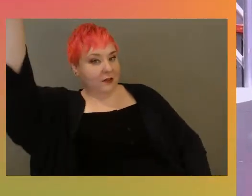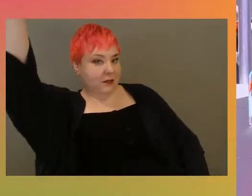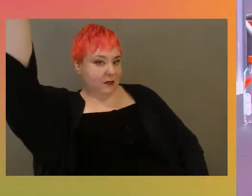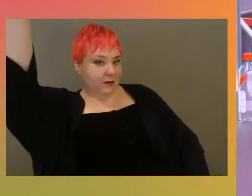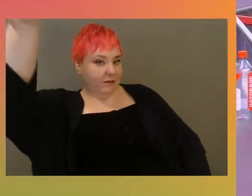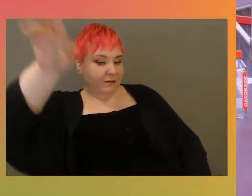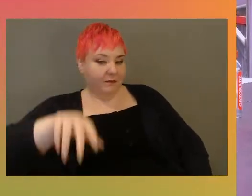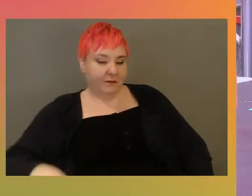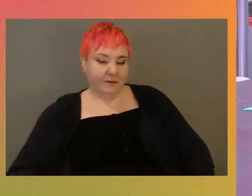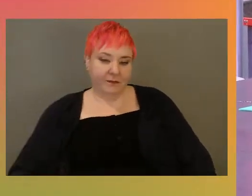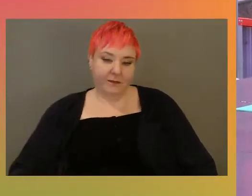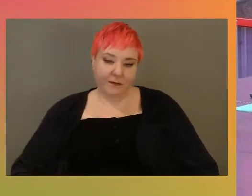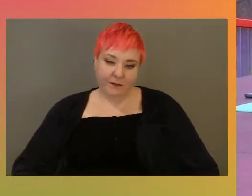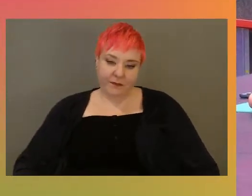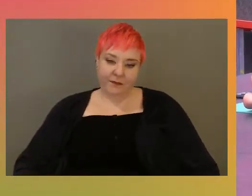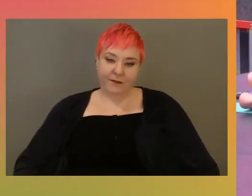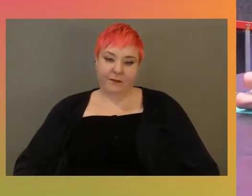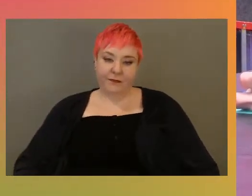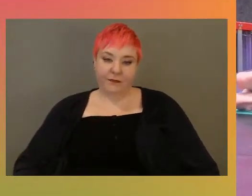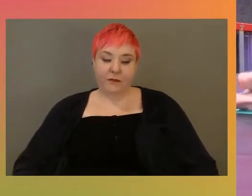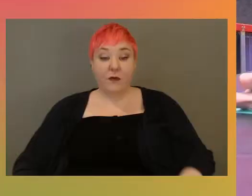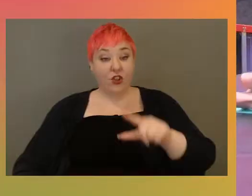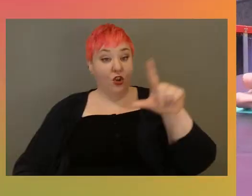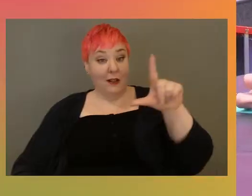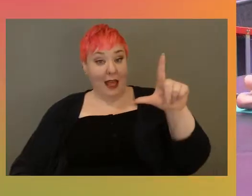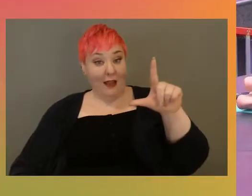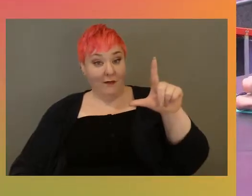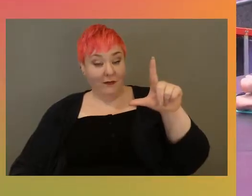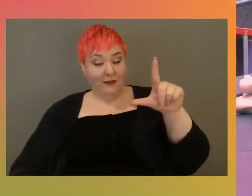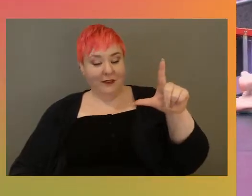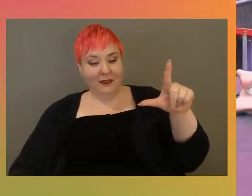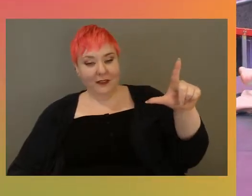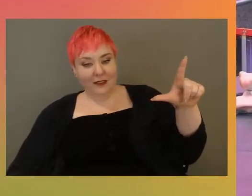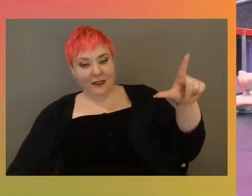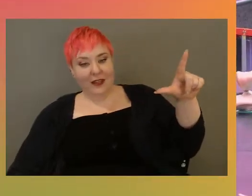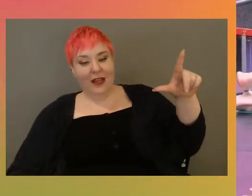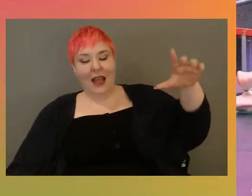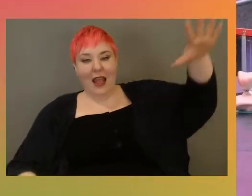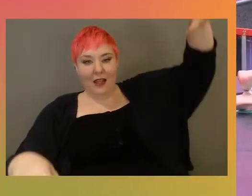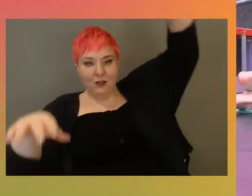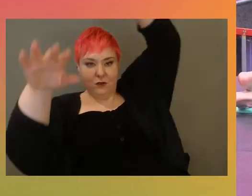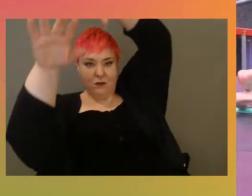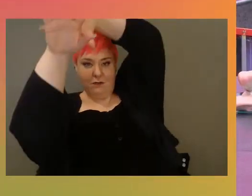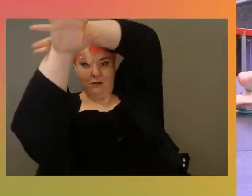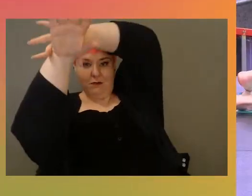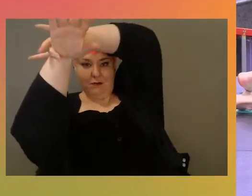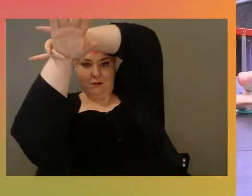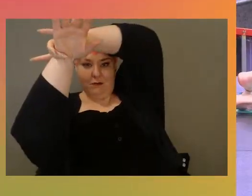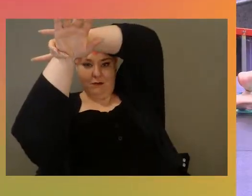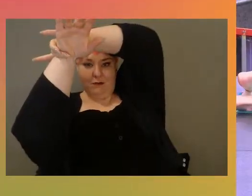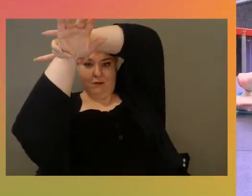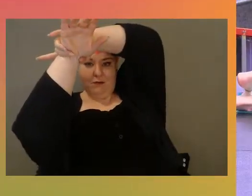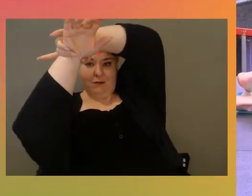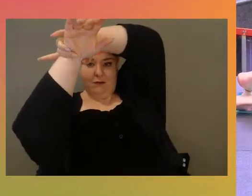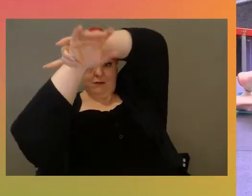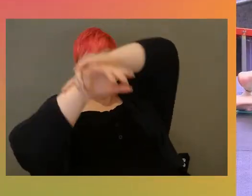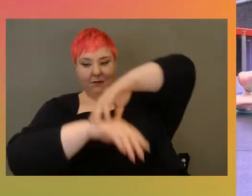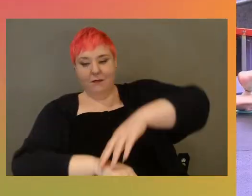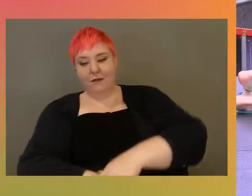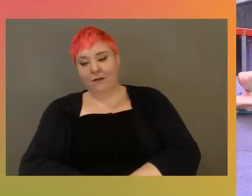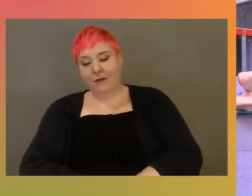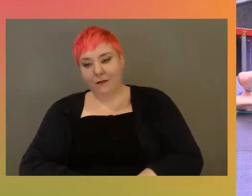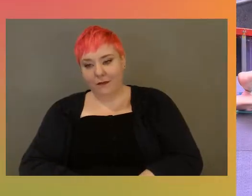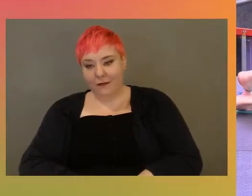STRAIGHTEN YOUR RIGHT ARM AND